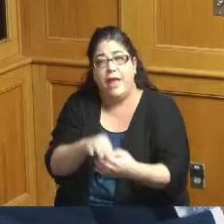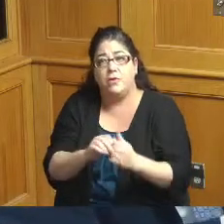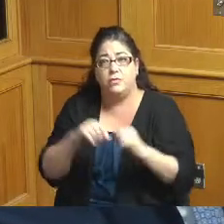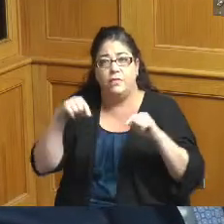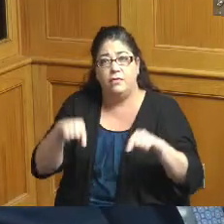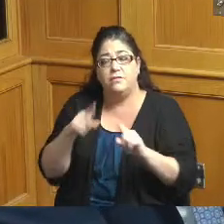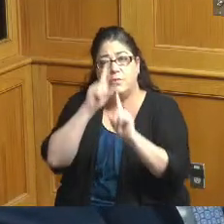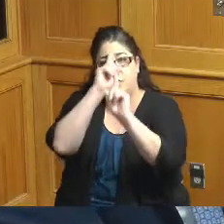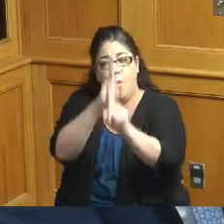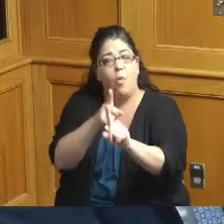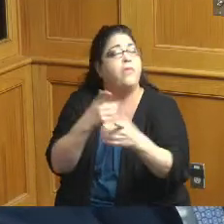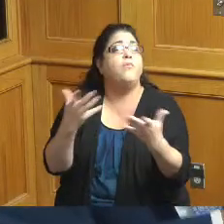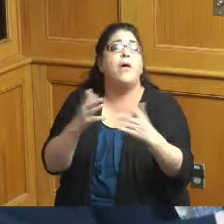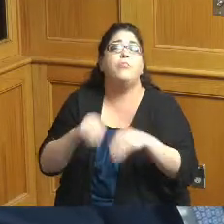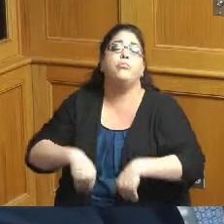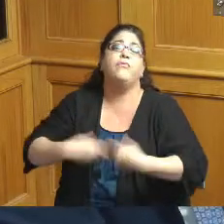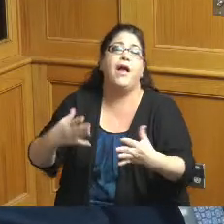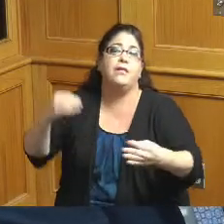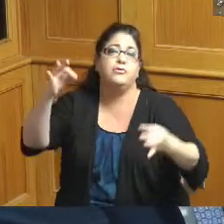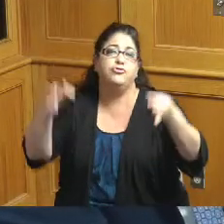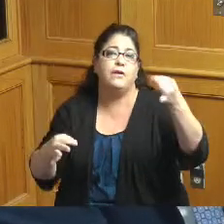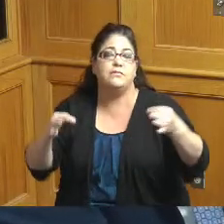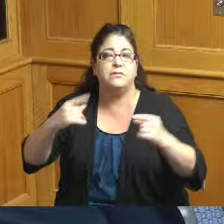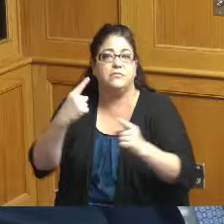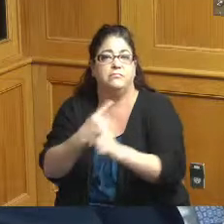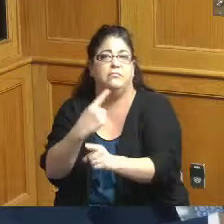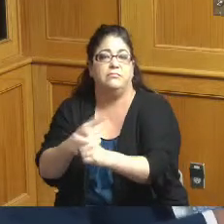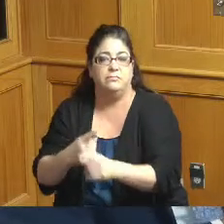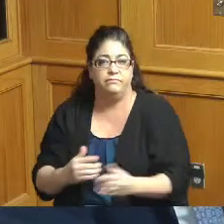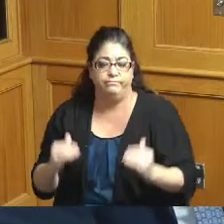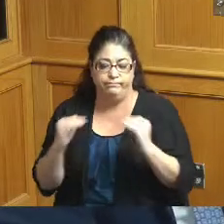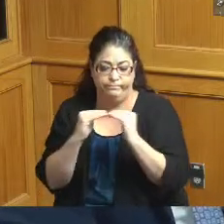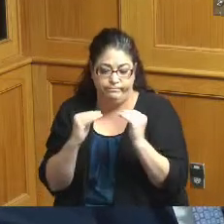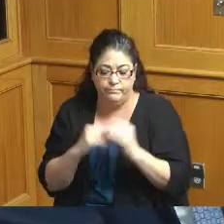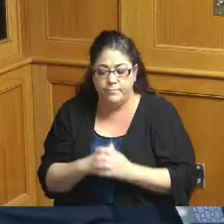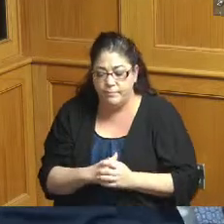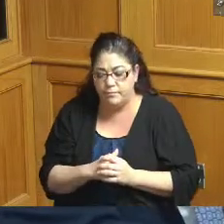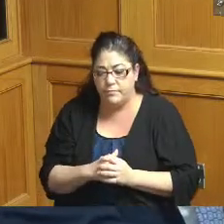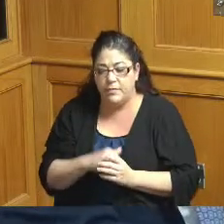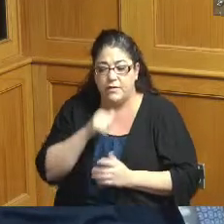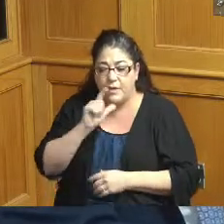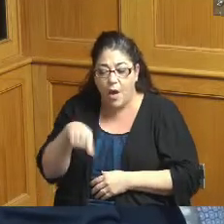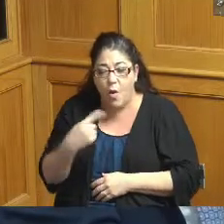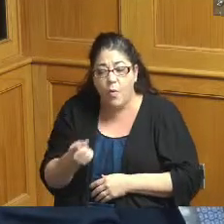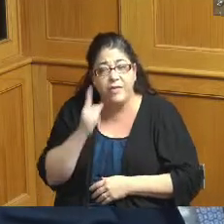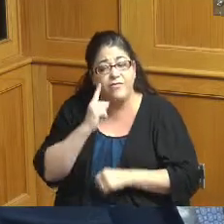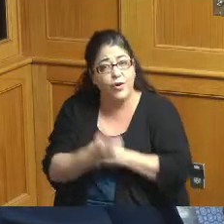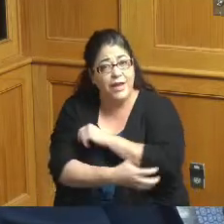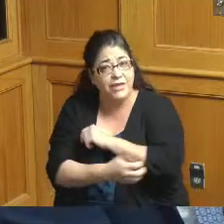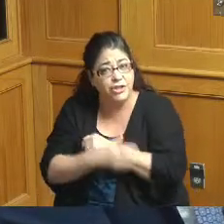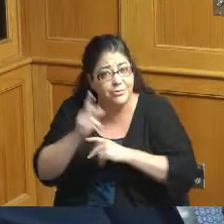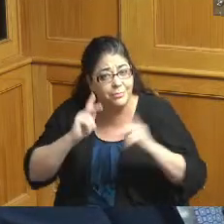providing Justice we're providing Justice for not only Indigent litigants litigants that are